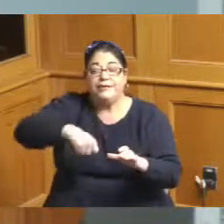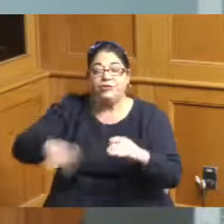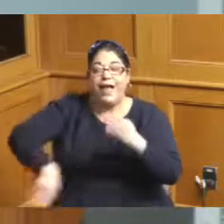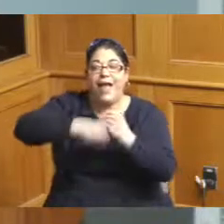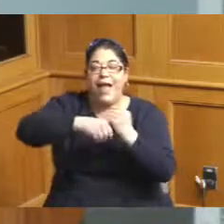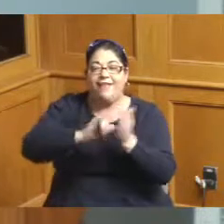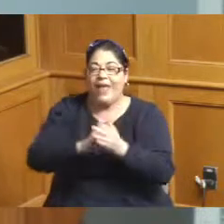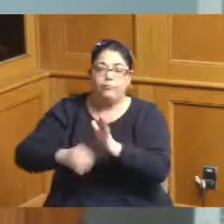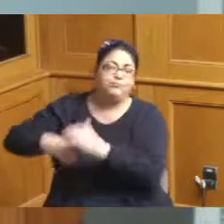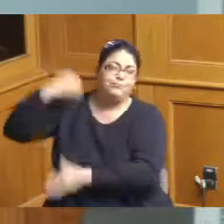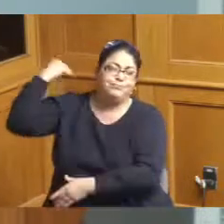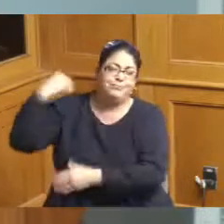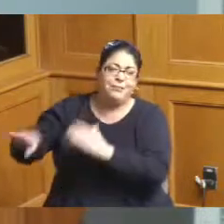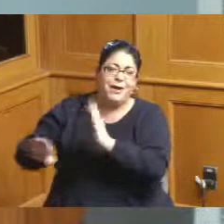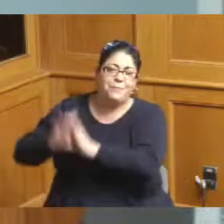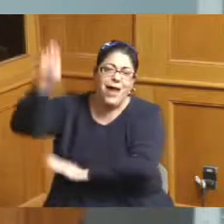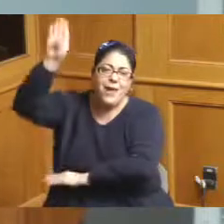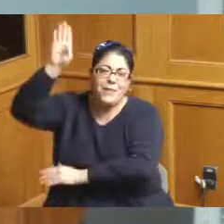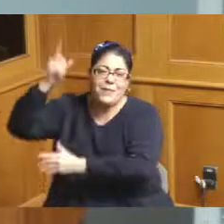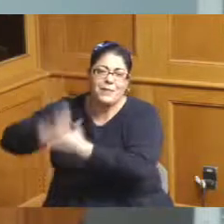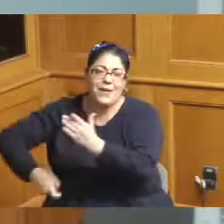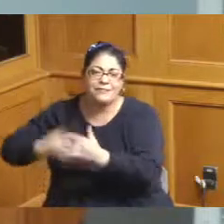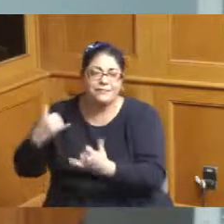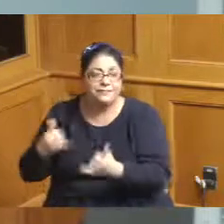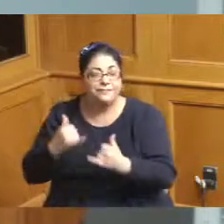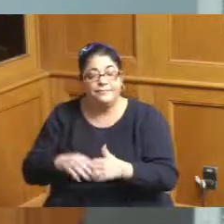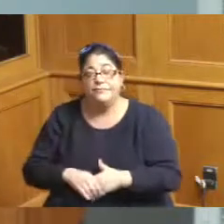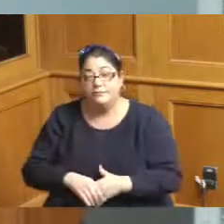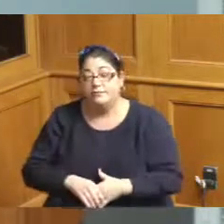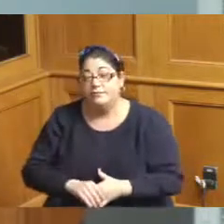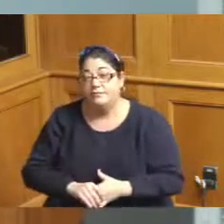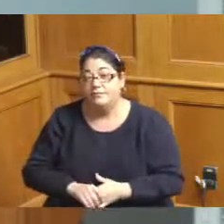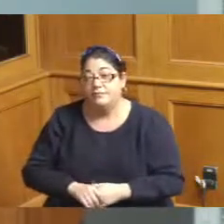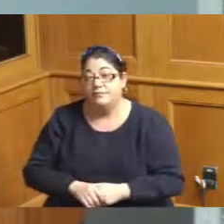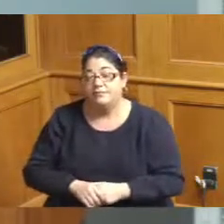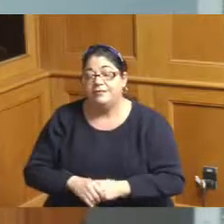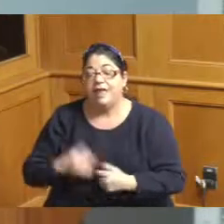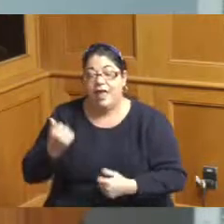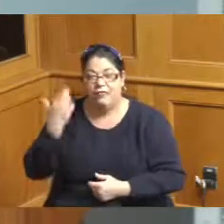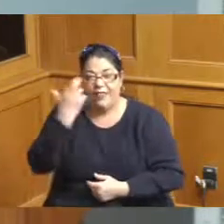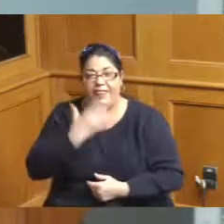the roof it's actually potentially and this is what we're digging into as we speak but you know